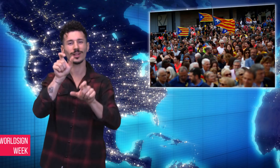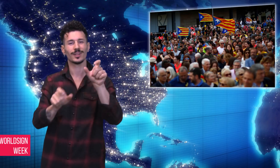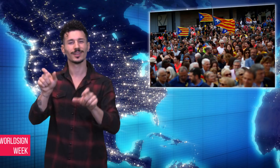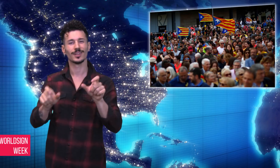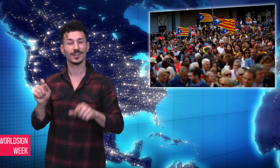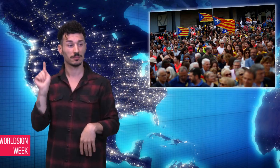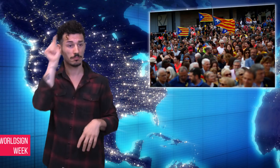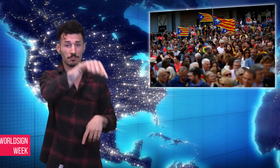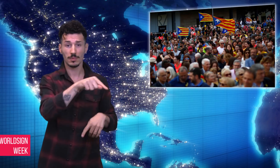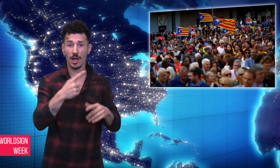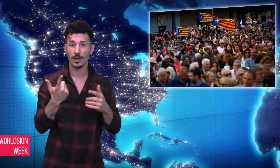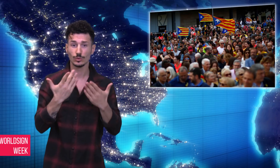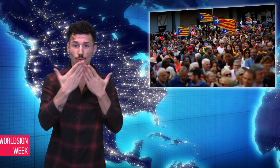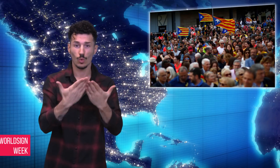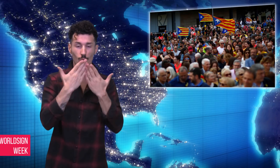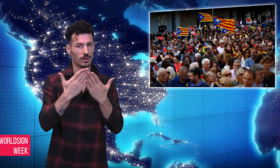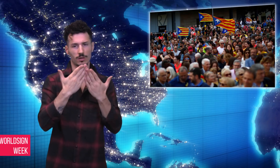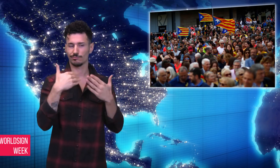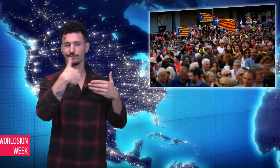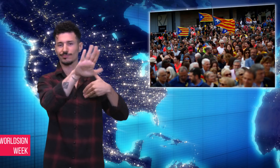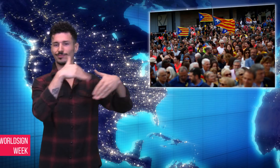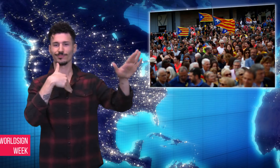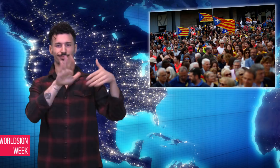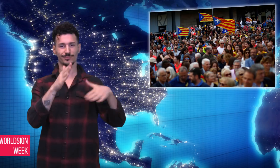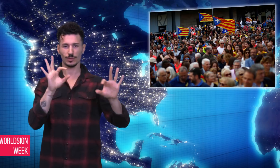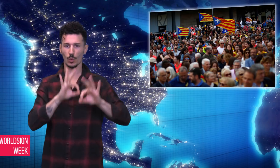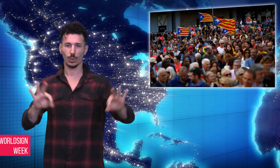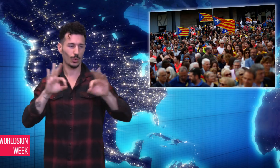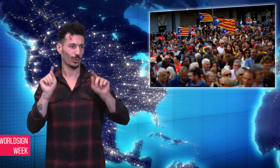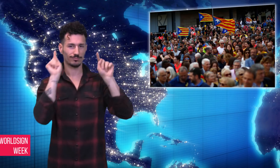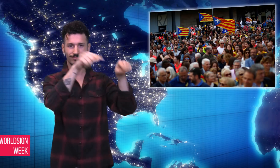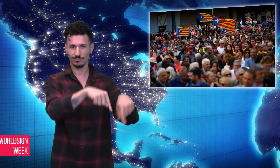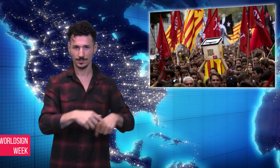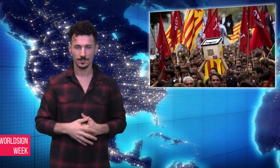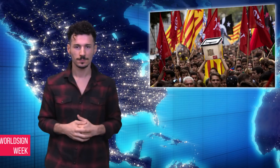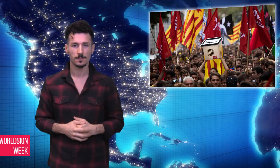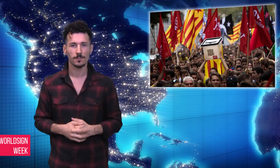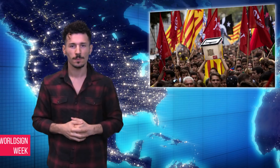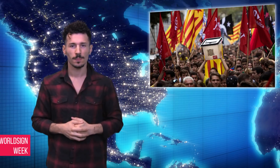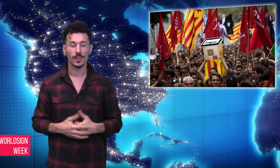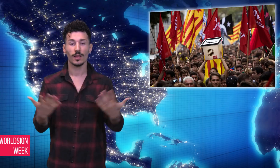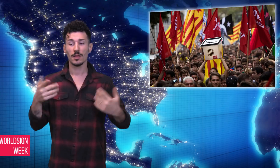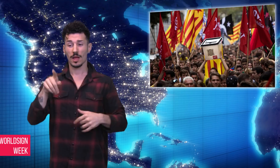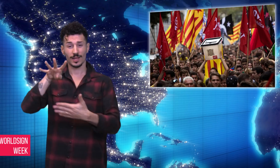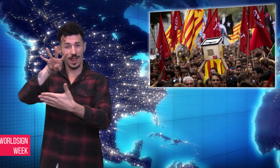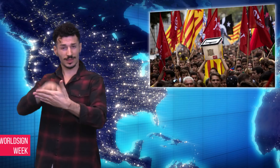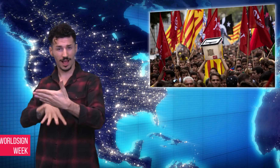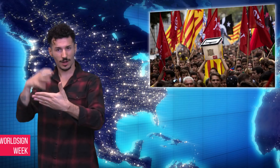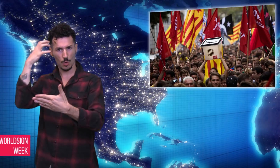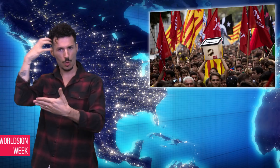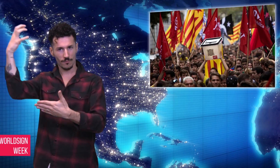governments other than a few economic funding agreements, and